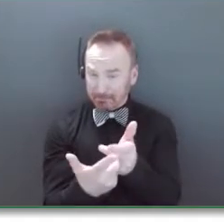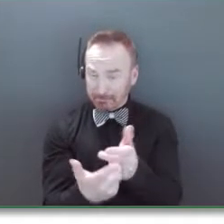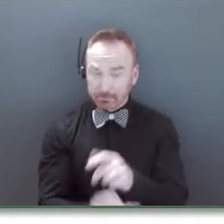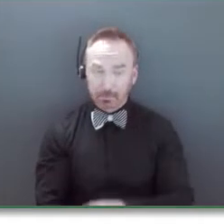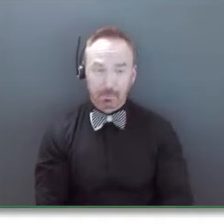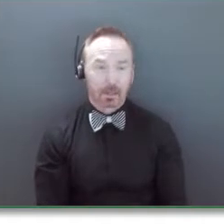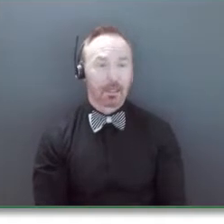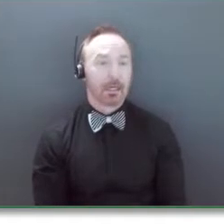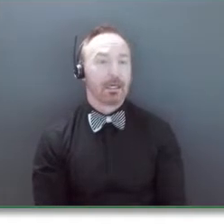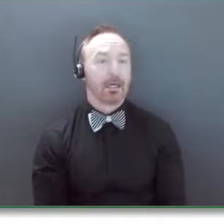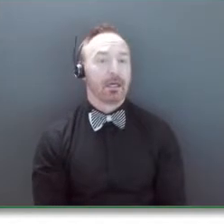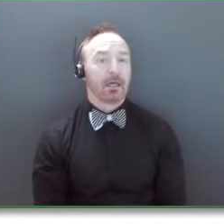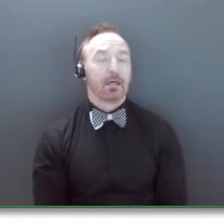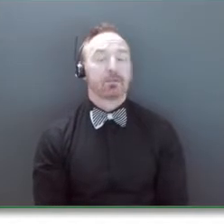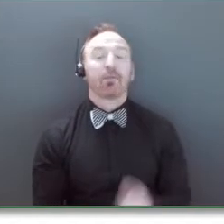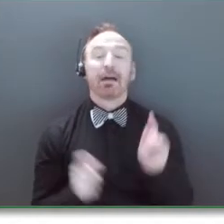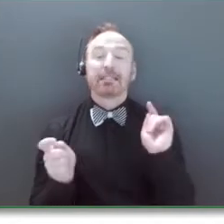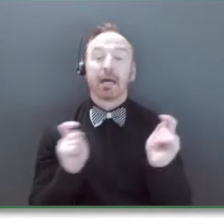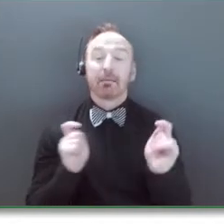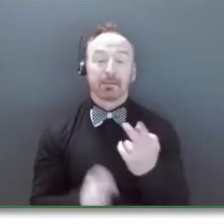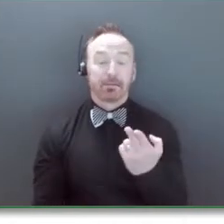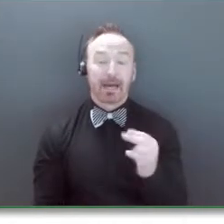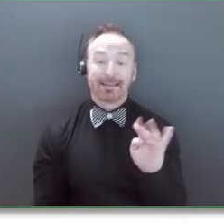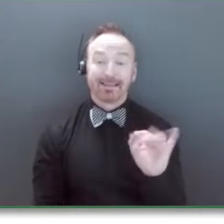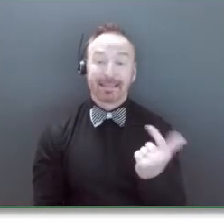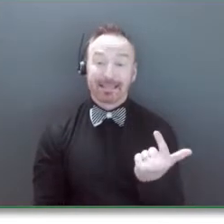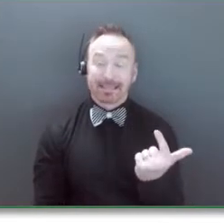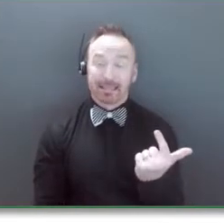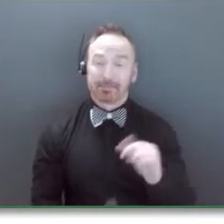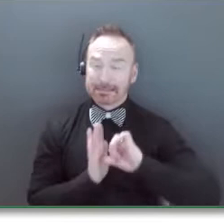adaptive hiking is teamwork and and